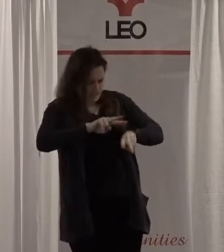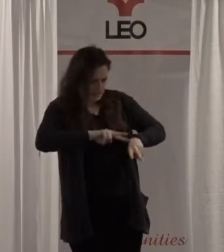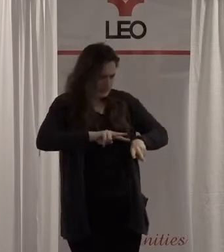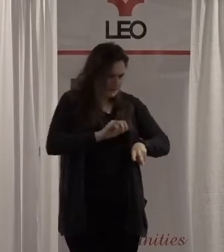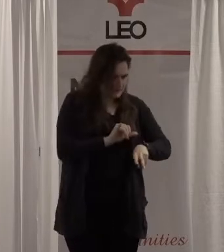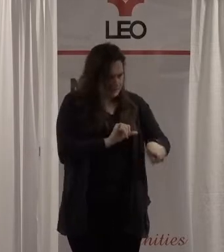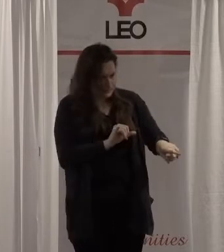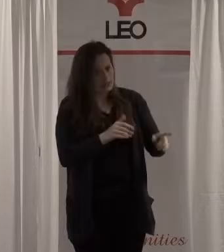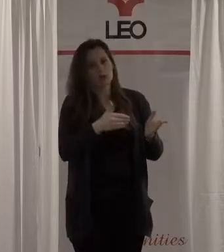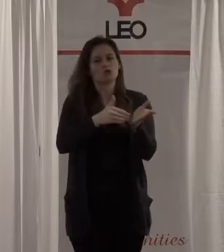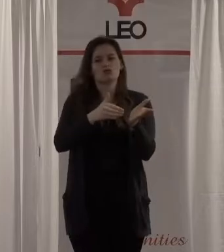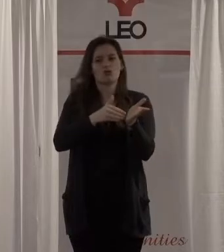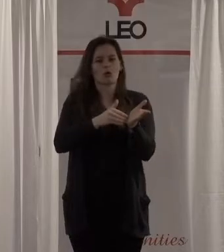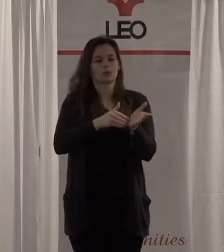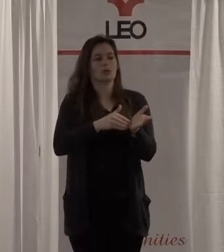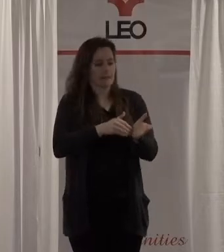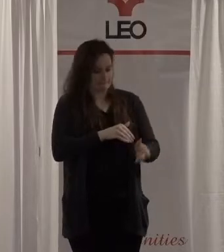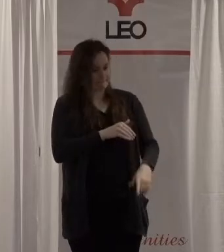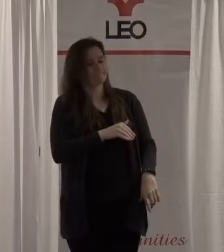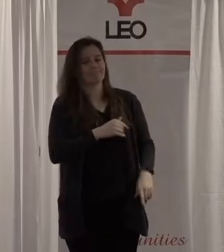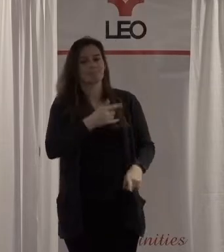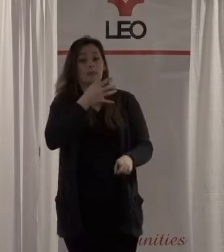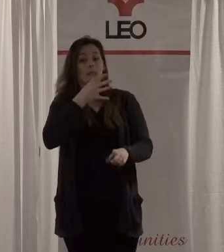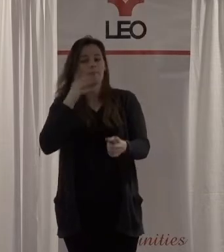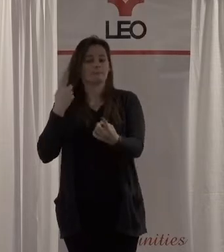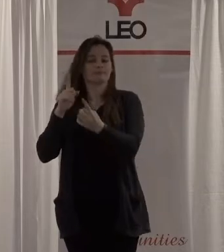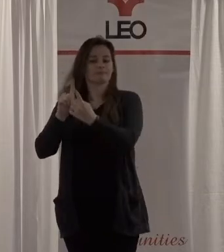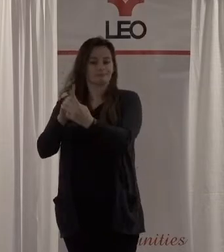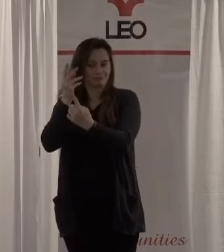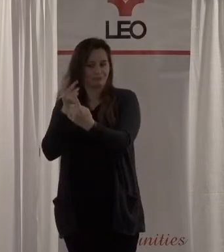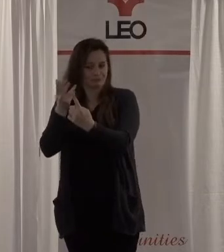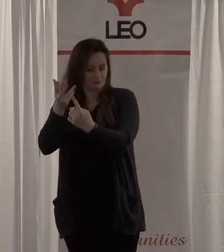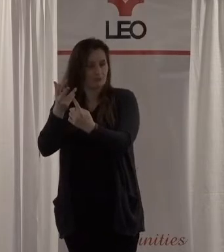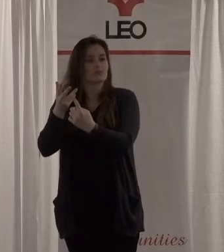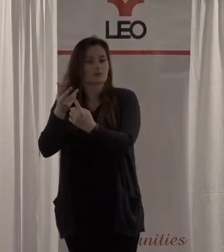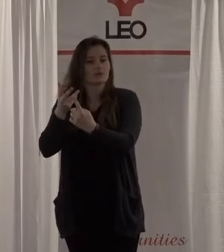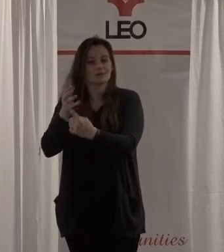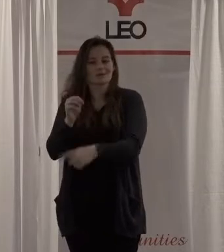AND HE PULLED MY MOTHER ASIDE AND SAID MS. LORENZ,